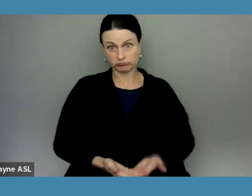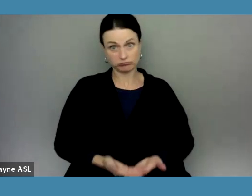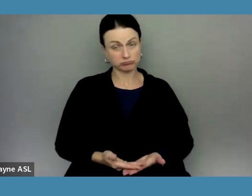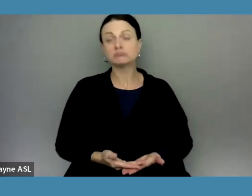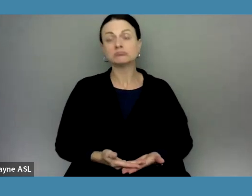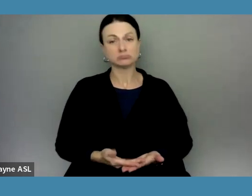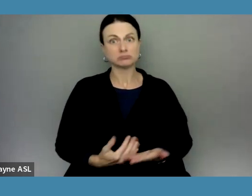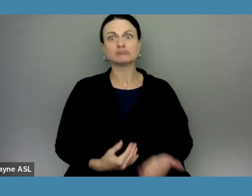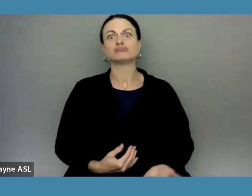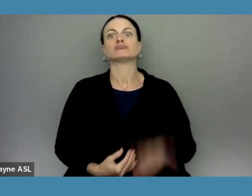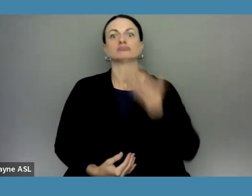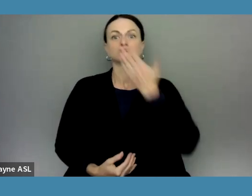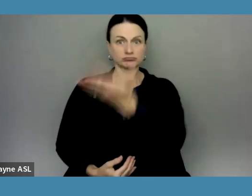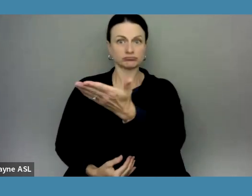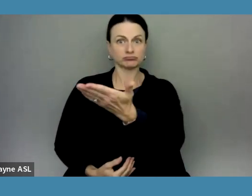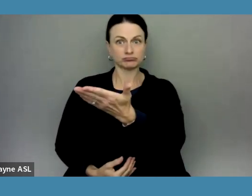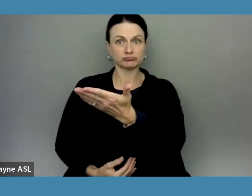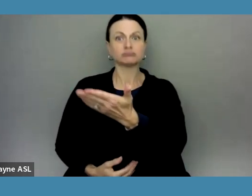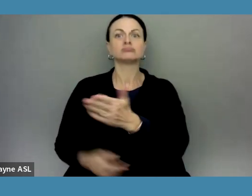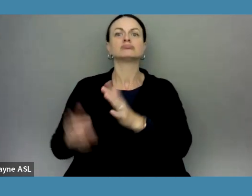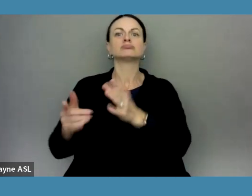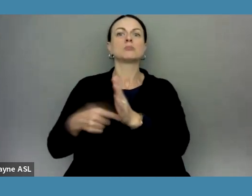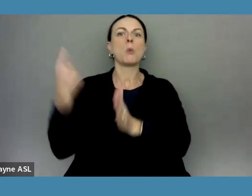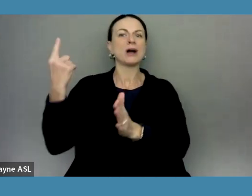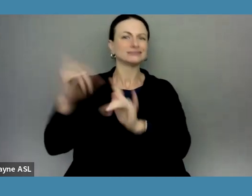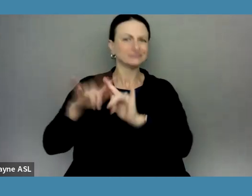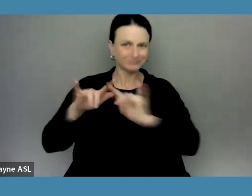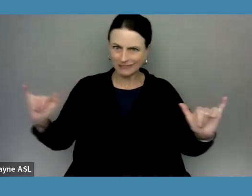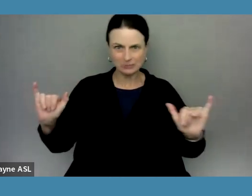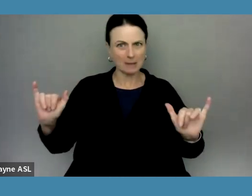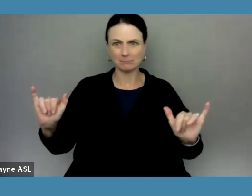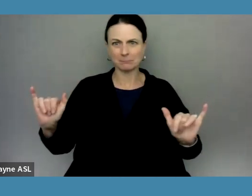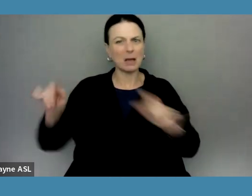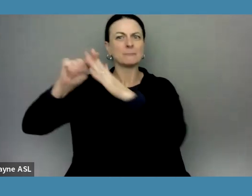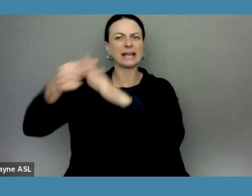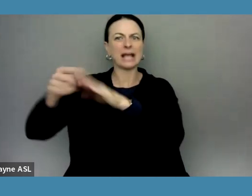to be offered into evidence at the beginning of a hearing, all as one composite